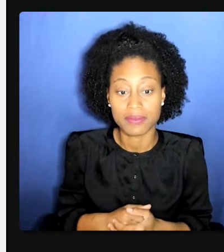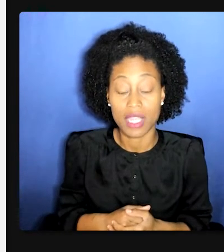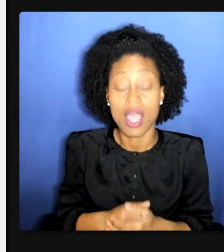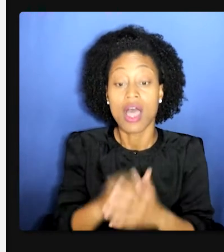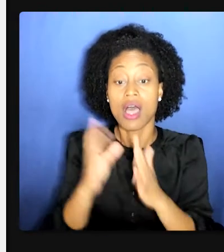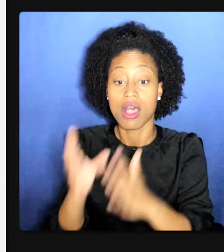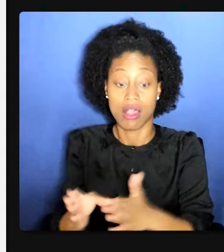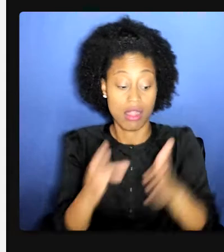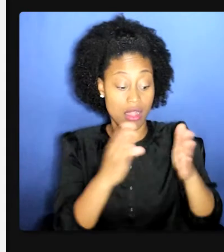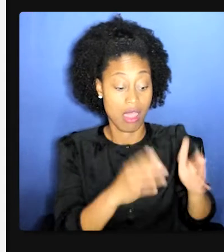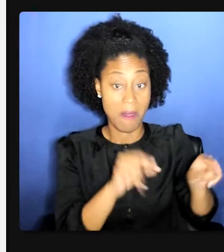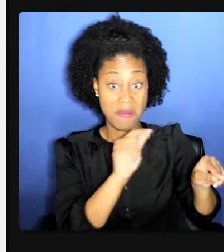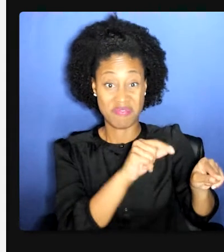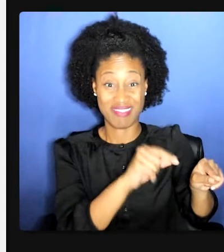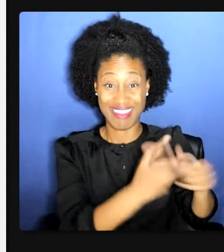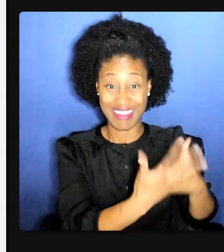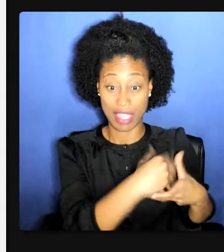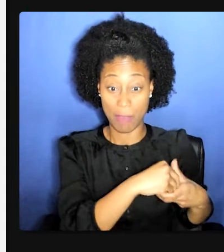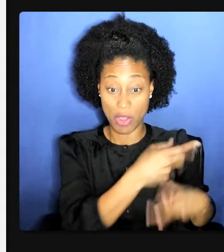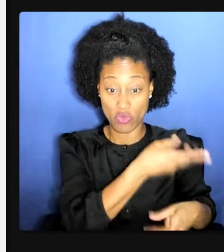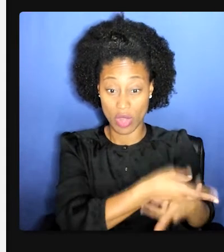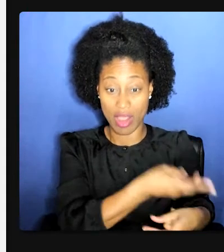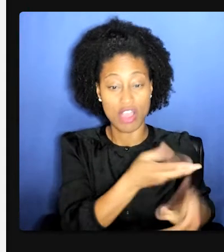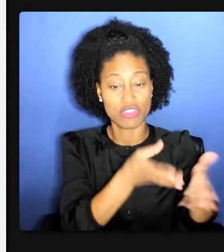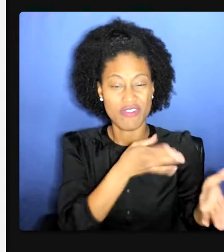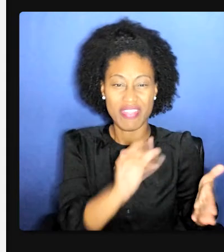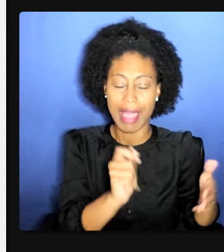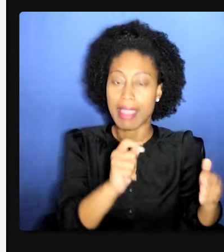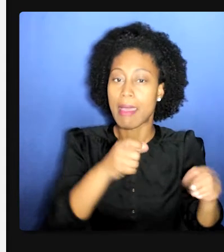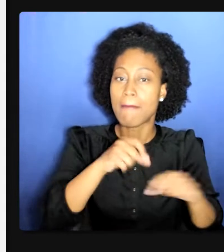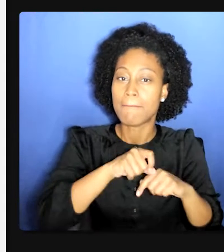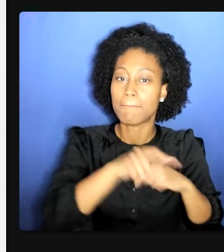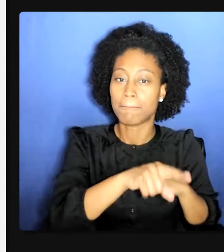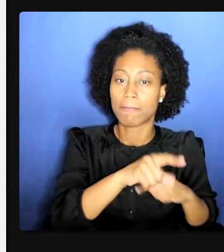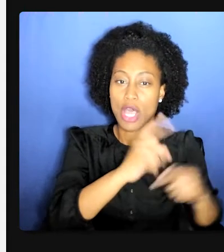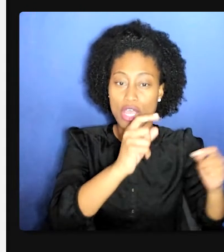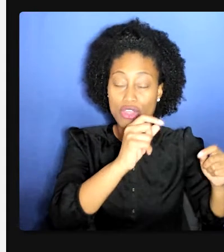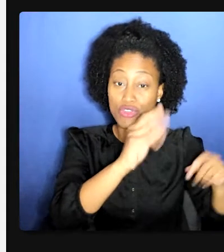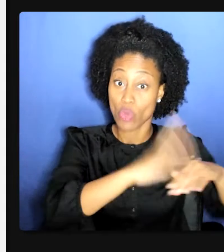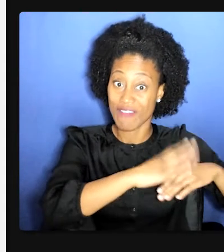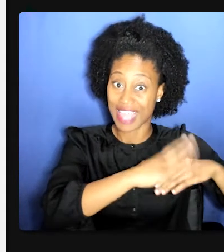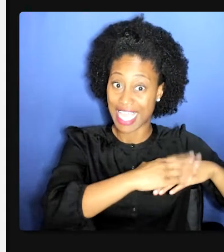These are basically a set of services like push notification, messaging and many more